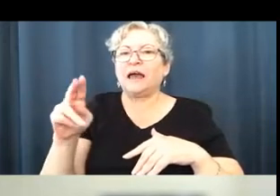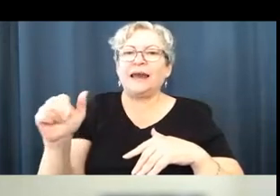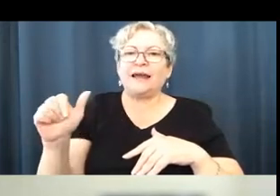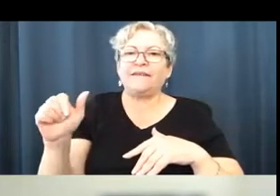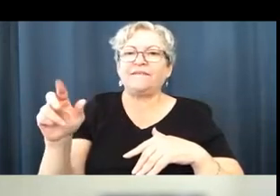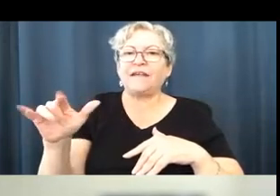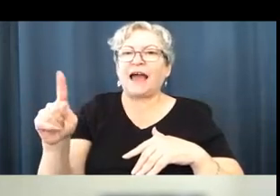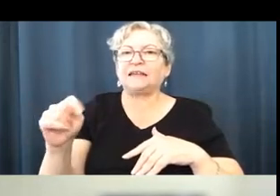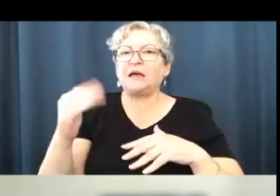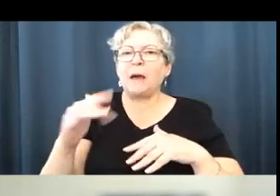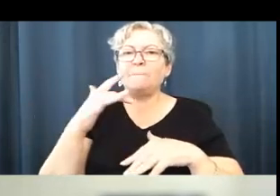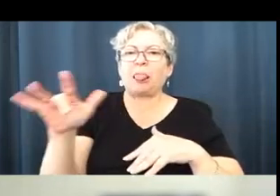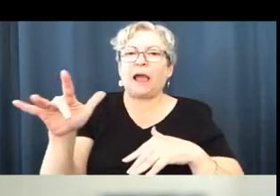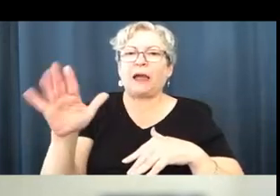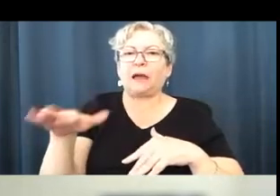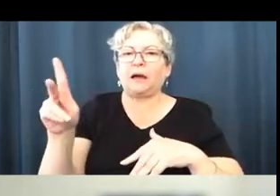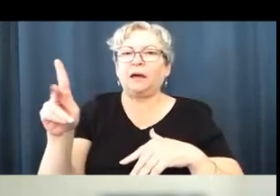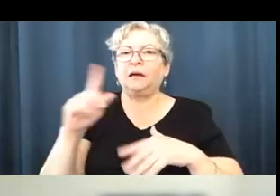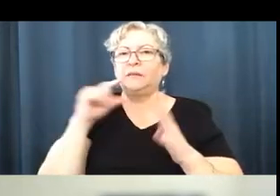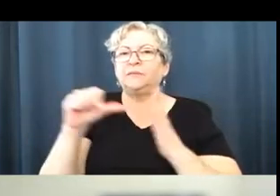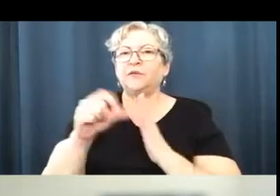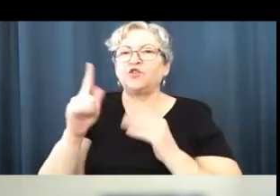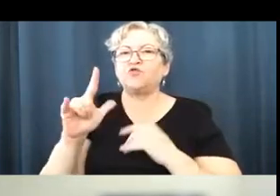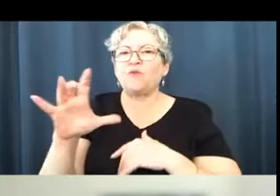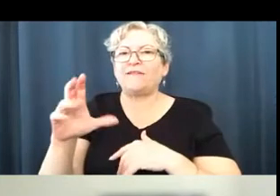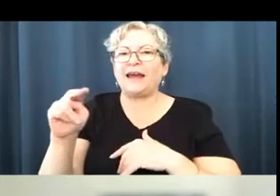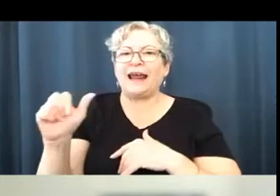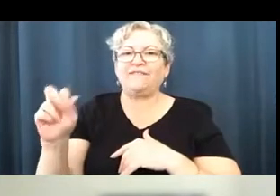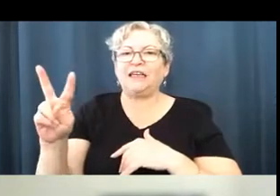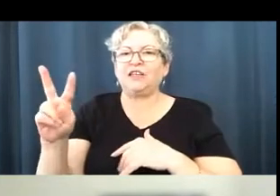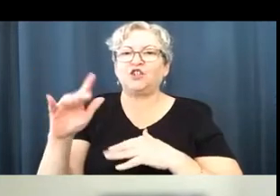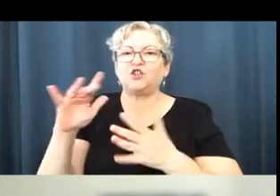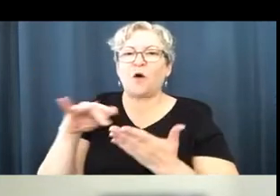Blank, link unlabeled graphic NAV survey. [Instructor] So it's telling me